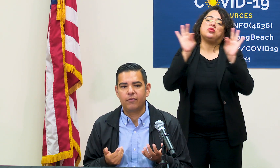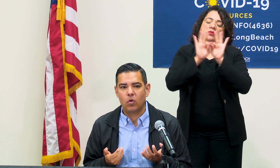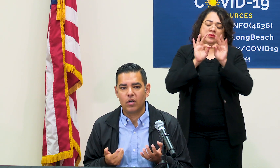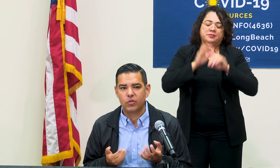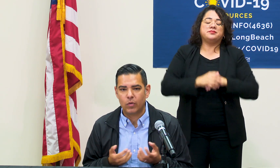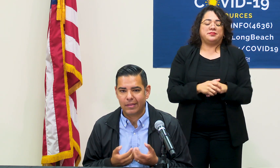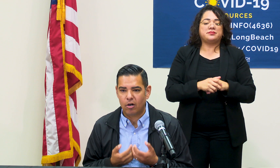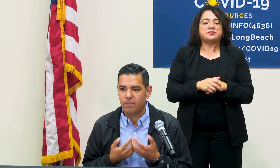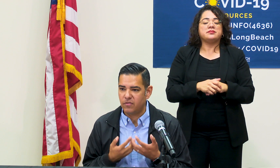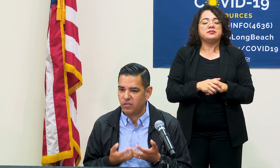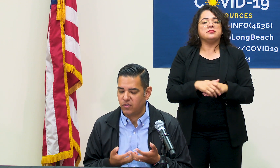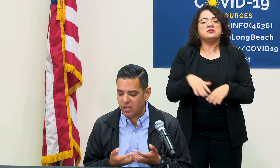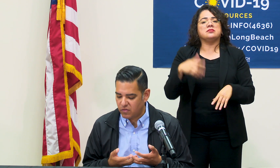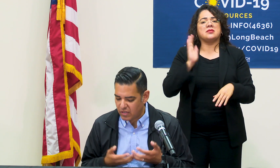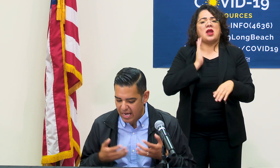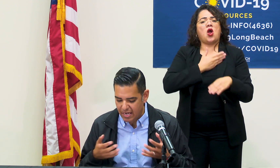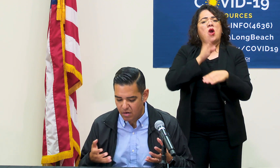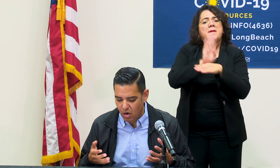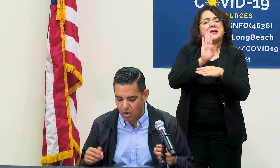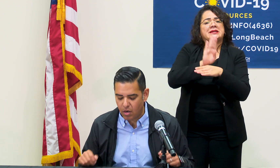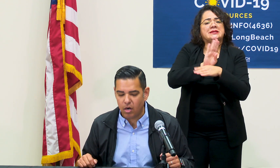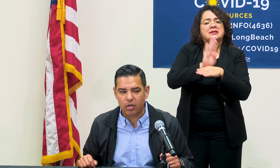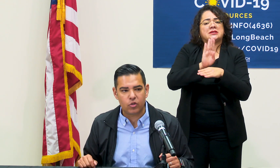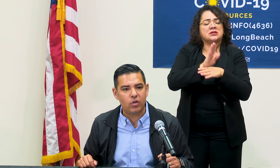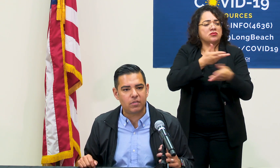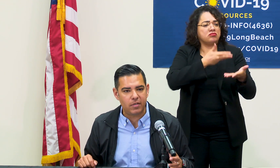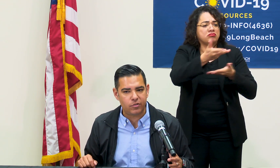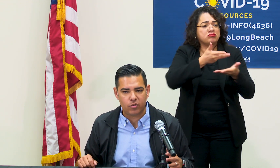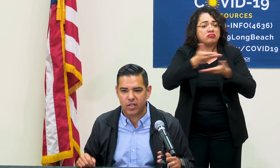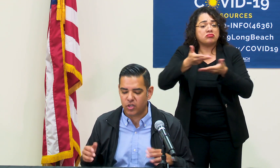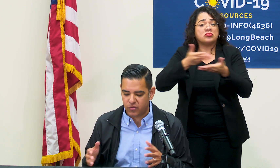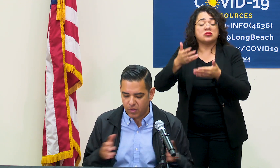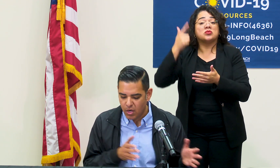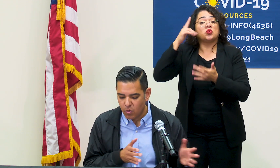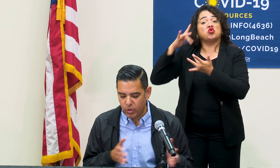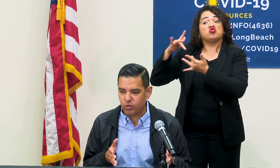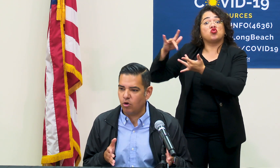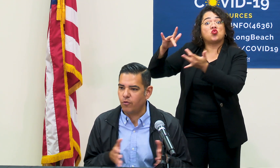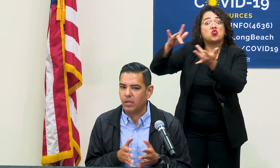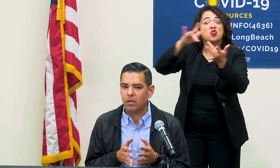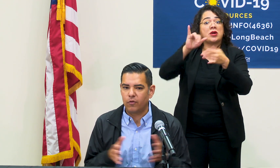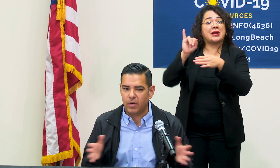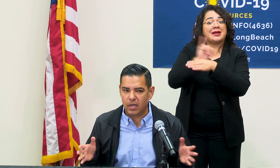of course with our businesses and our tourism industry. I just returned from a